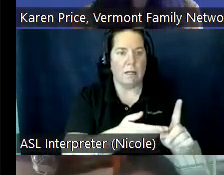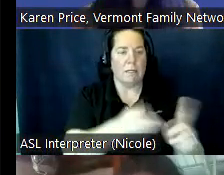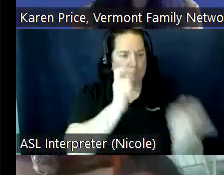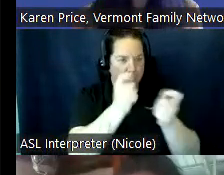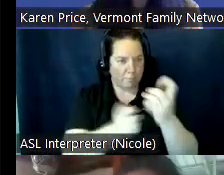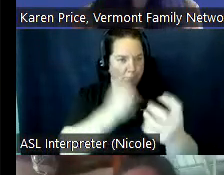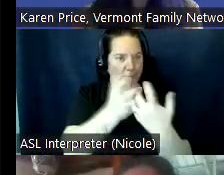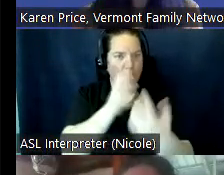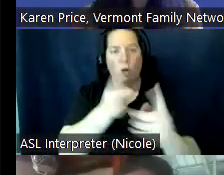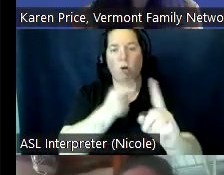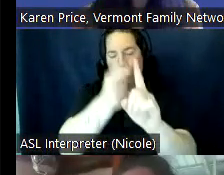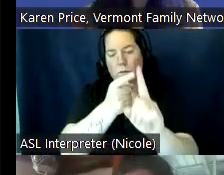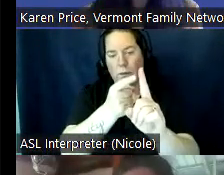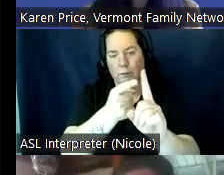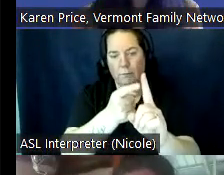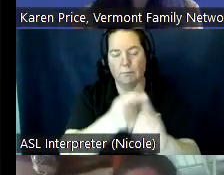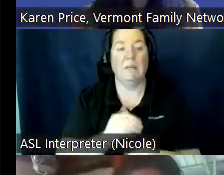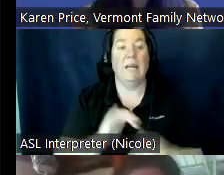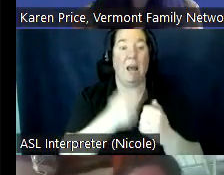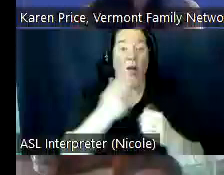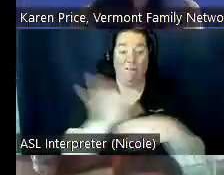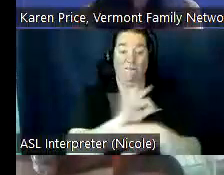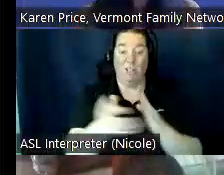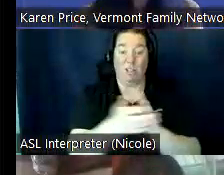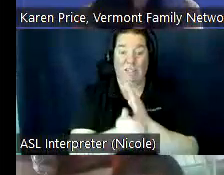functional skills impacts their ability to learn in the general education curriculum.